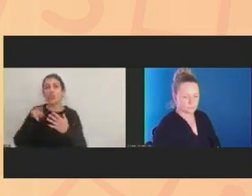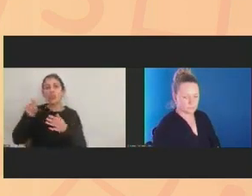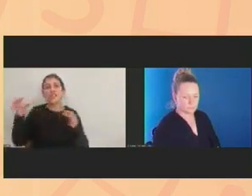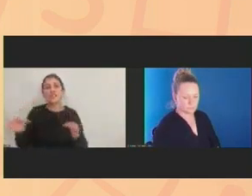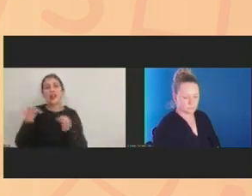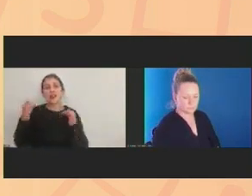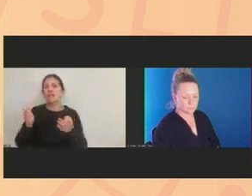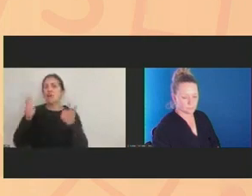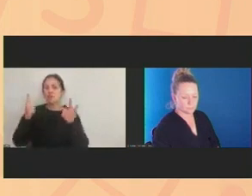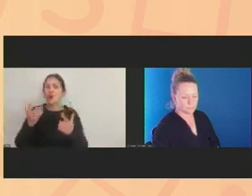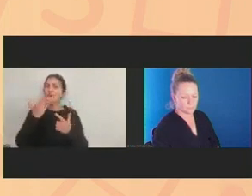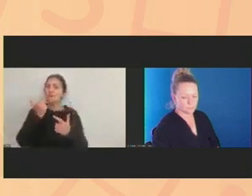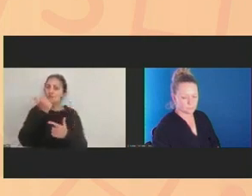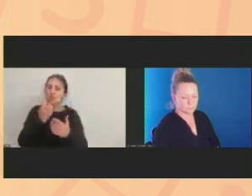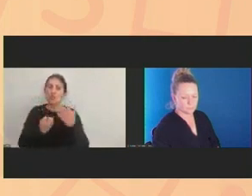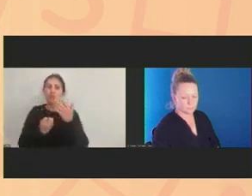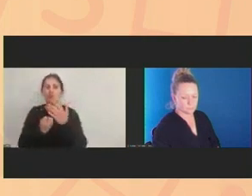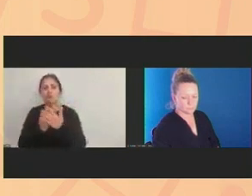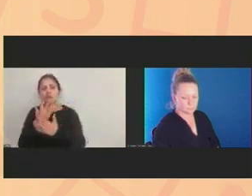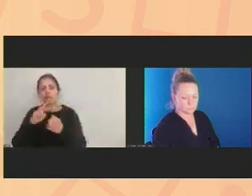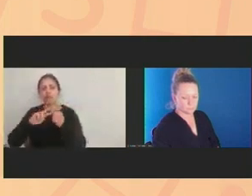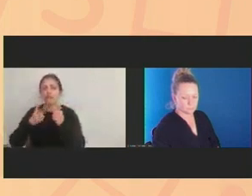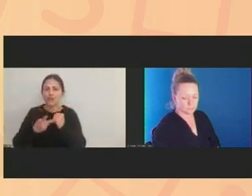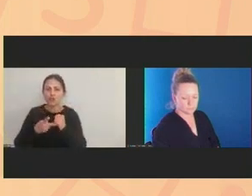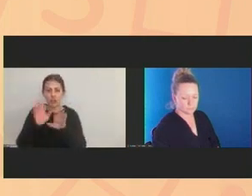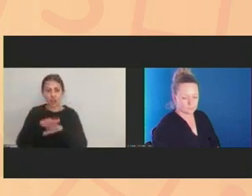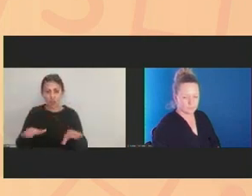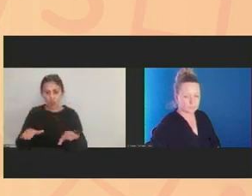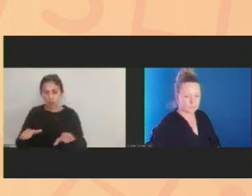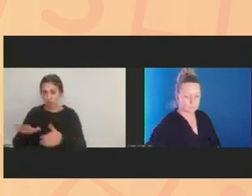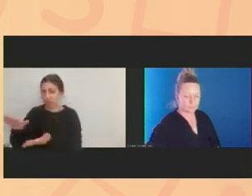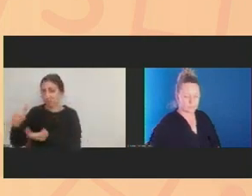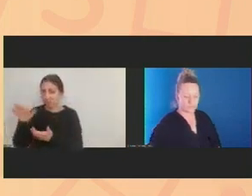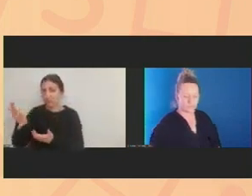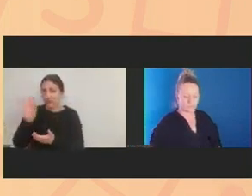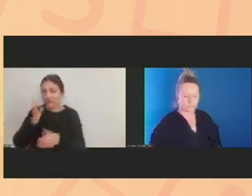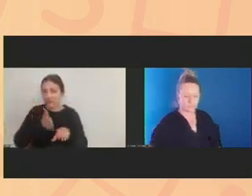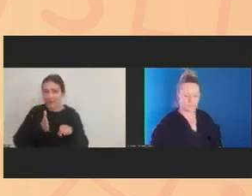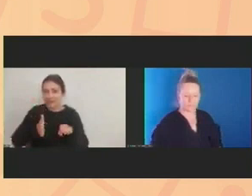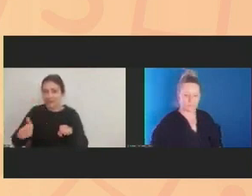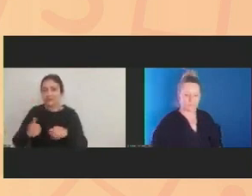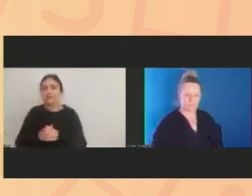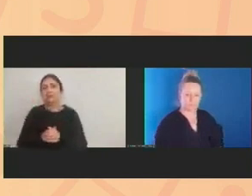and vegetables in our garden and then the children prefer them. We have them for lunch. We have our many stories project,